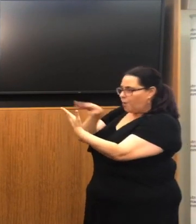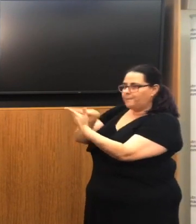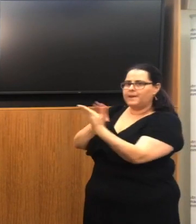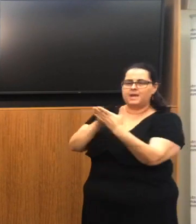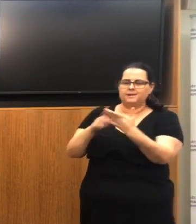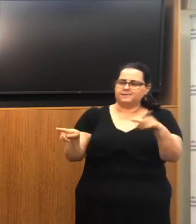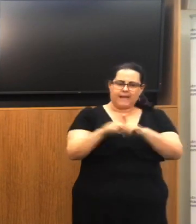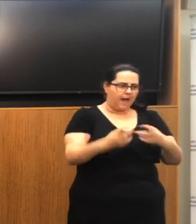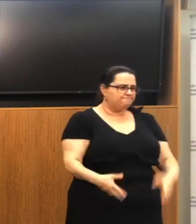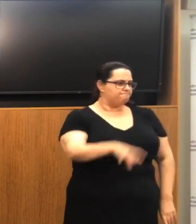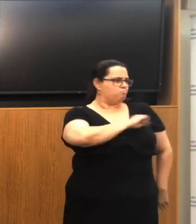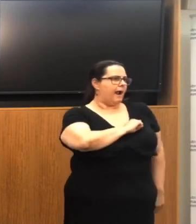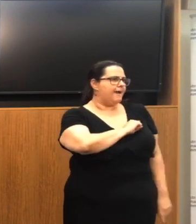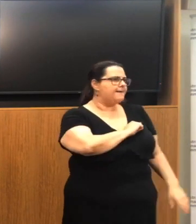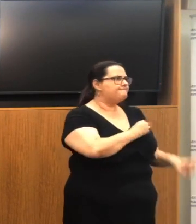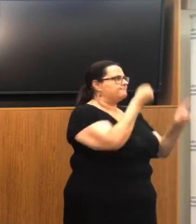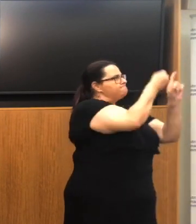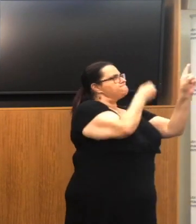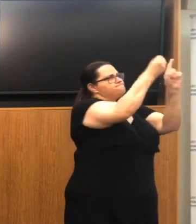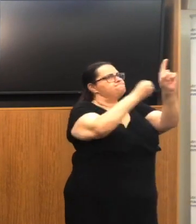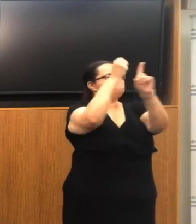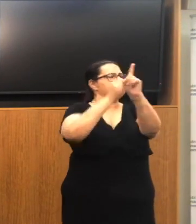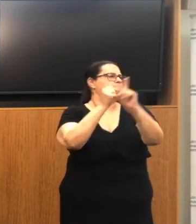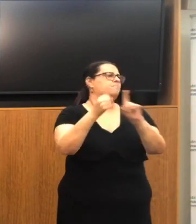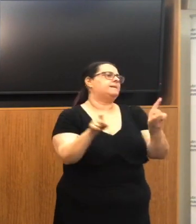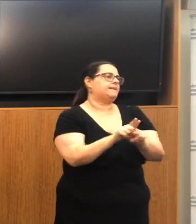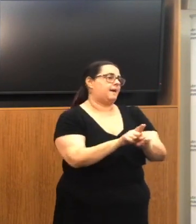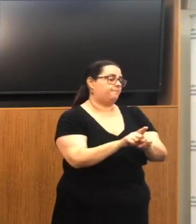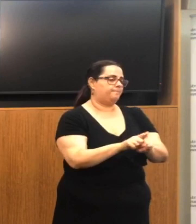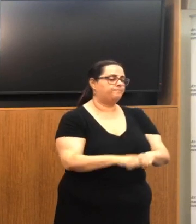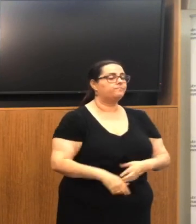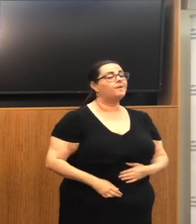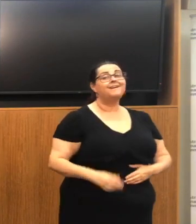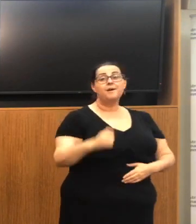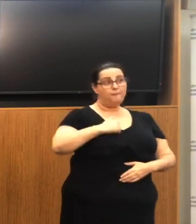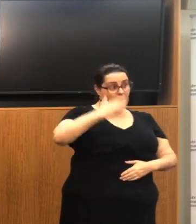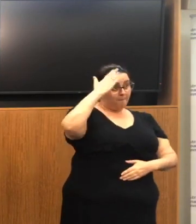Now, I have, my mother is 96 years old.